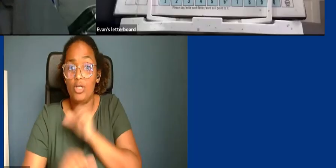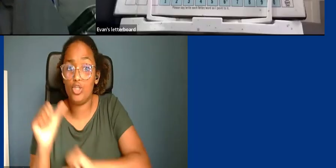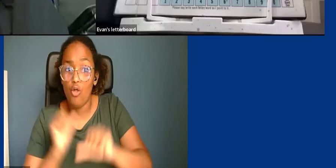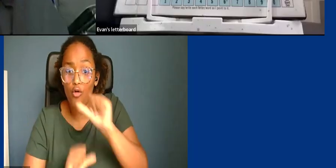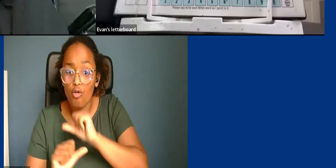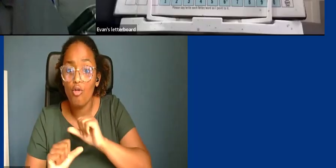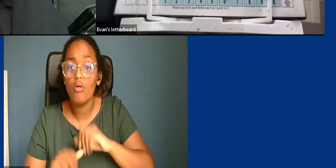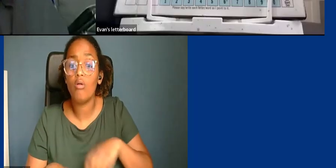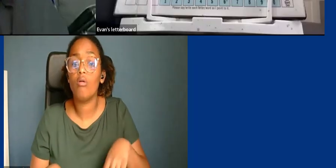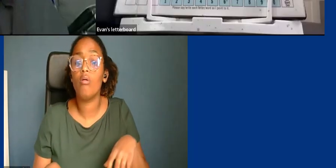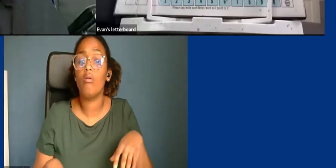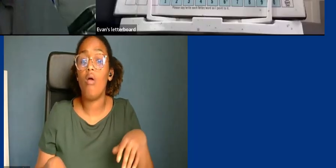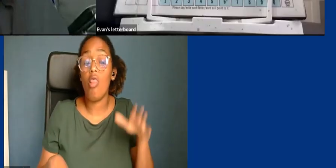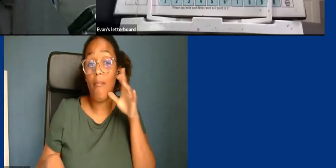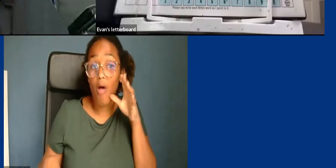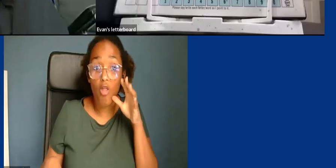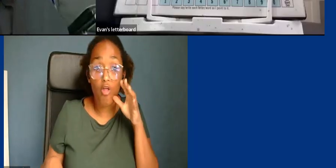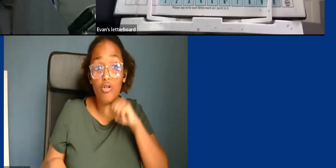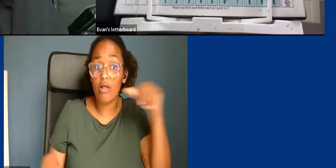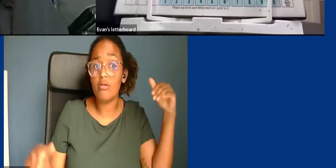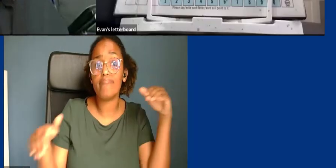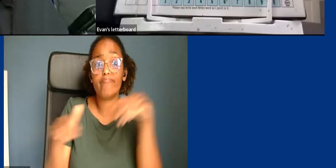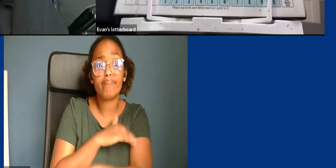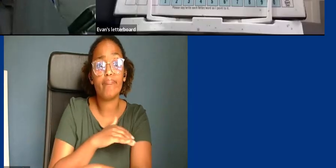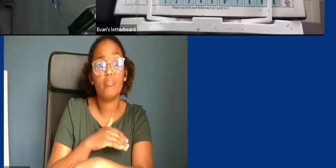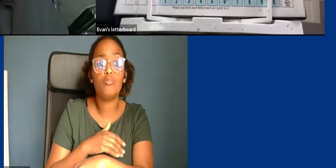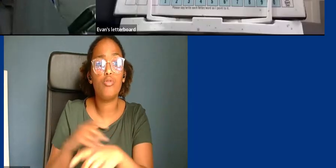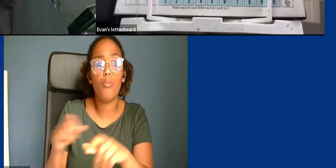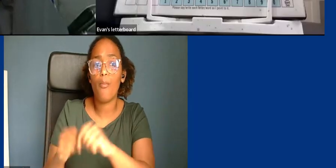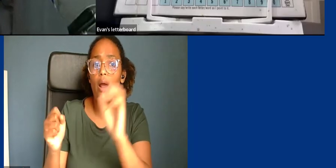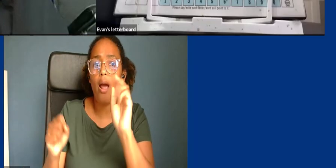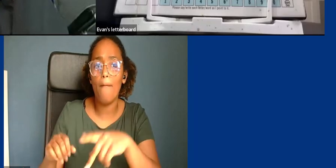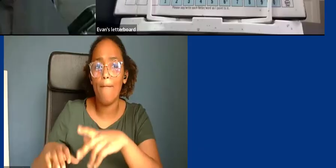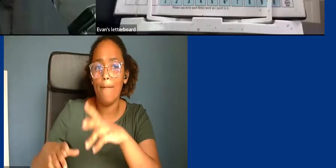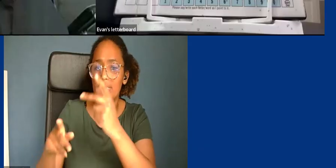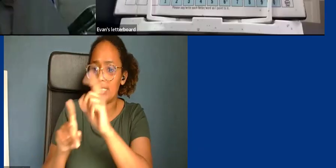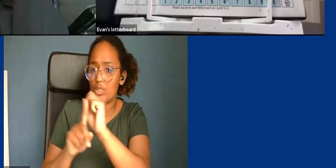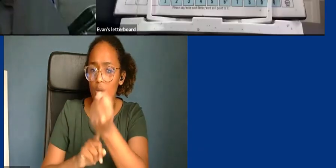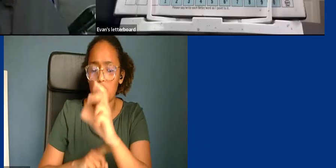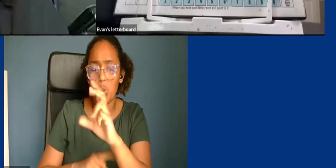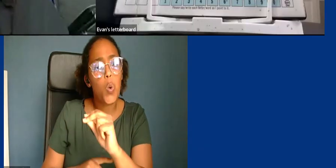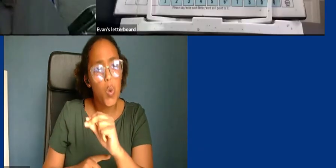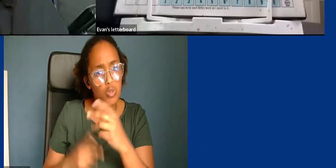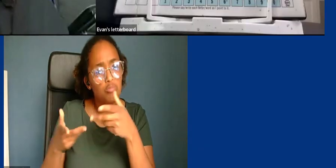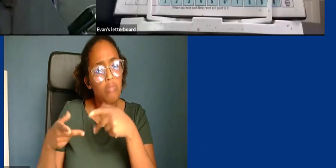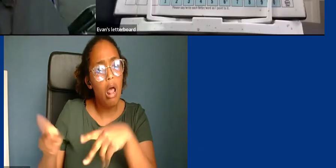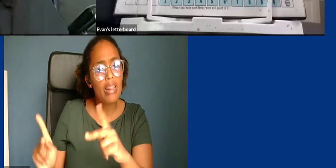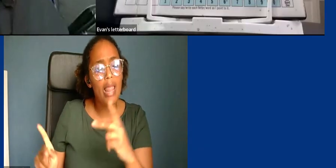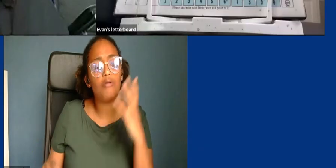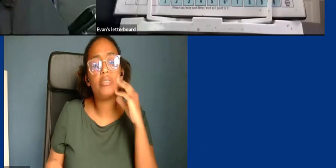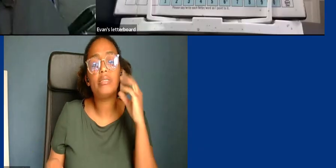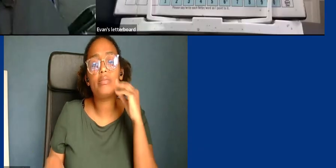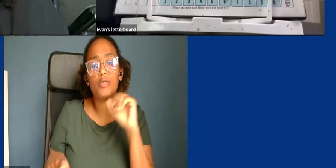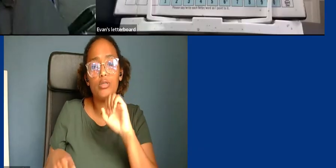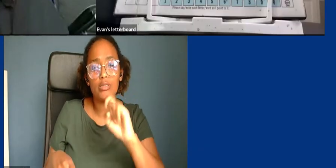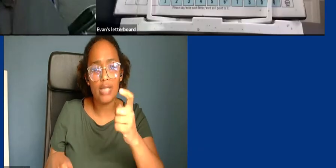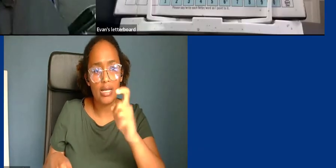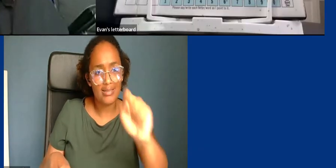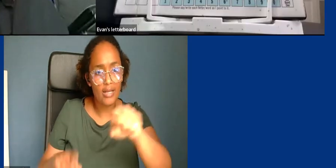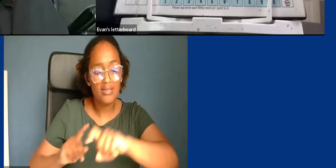She lets her daughter experience sex. However, the tone of the scene is exceedingly tragic,